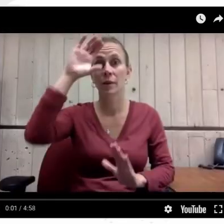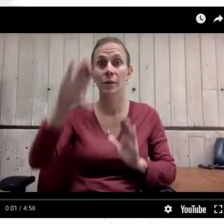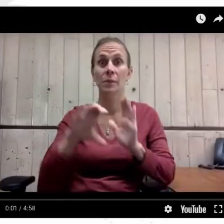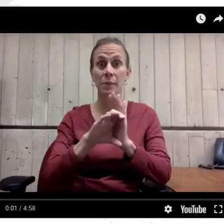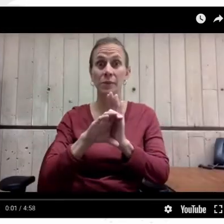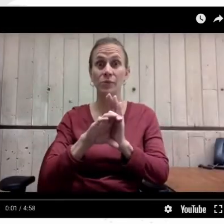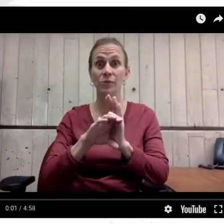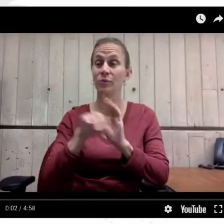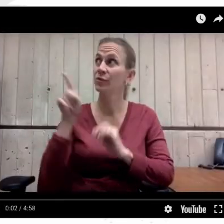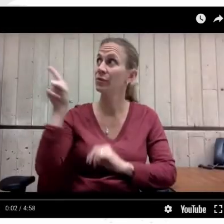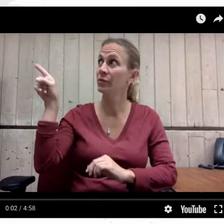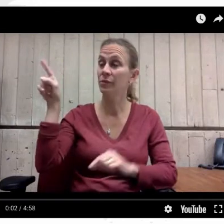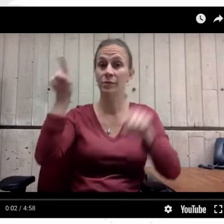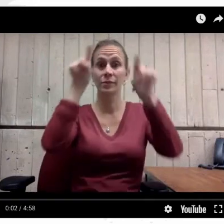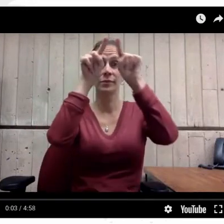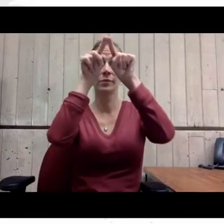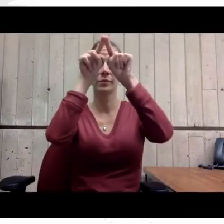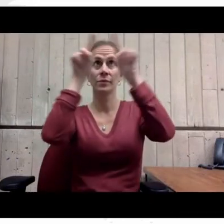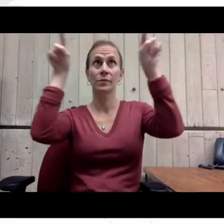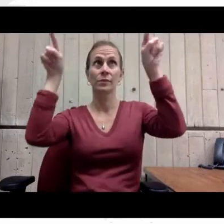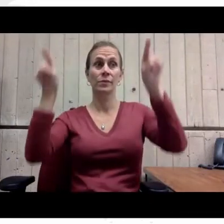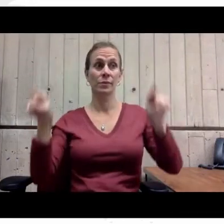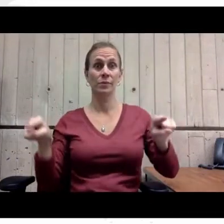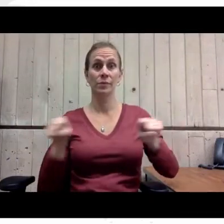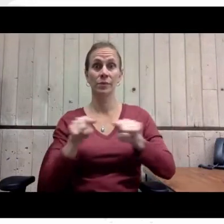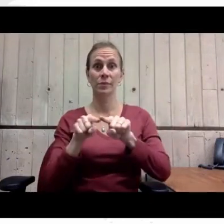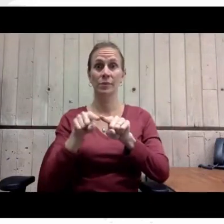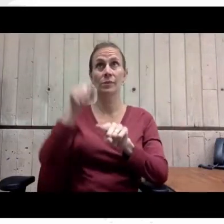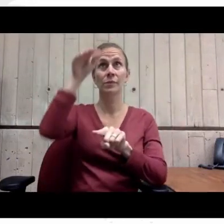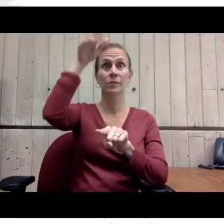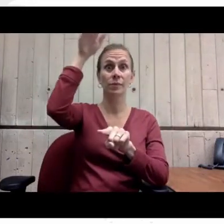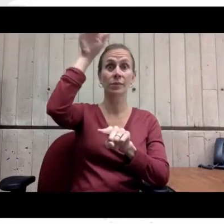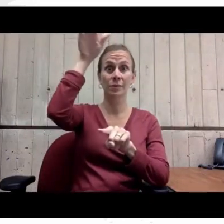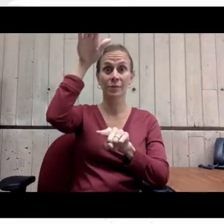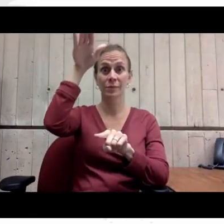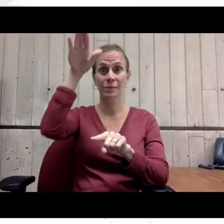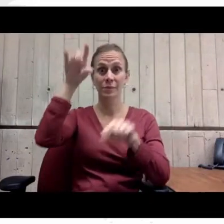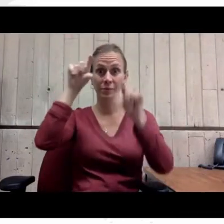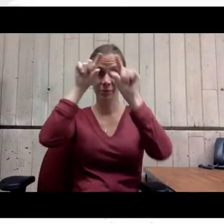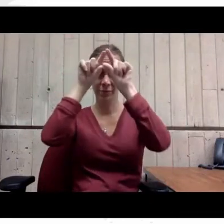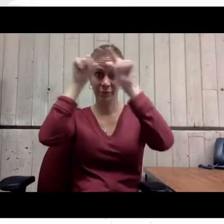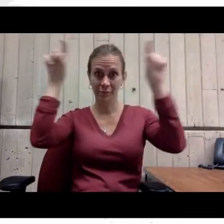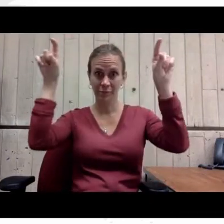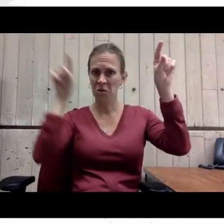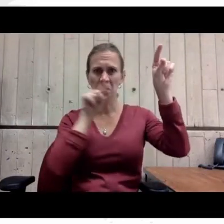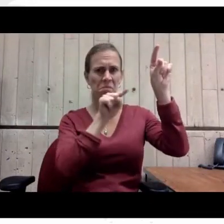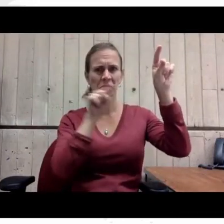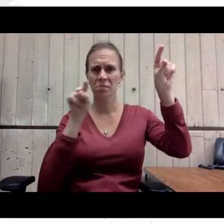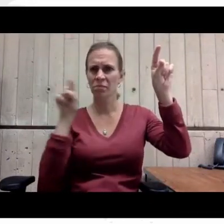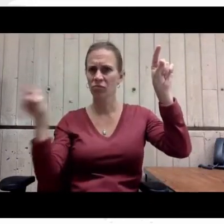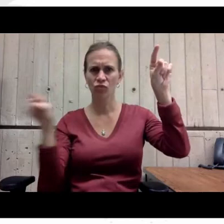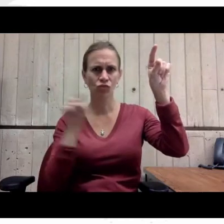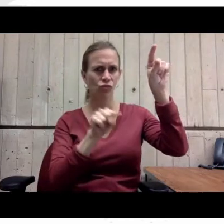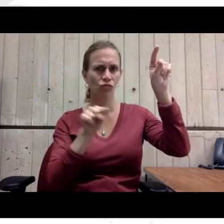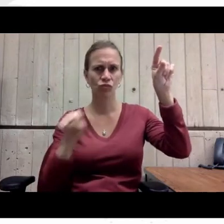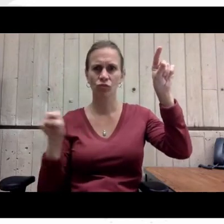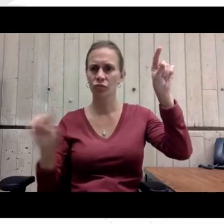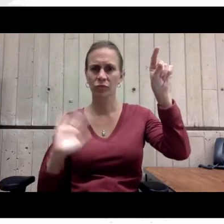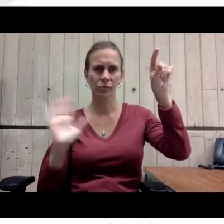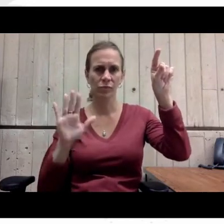They can see me teaching each assignment.